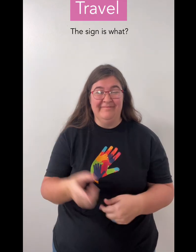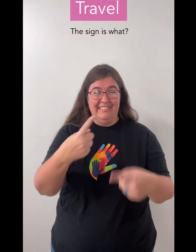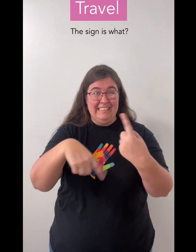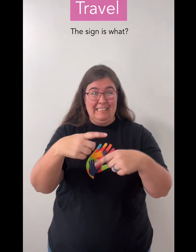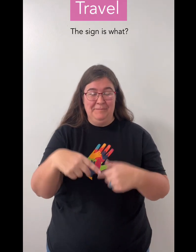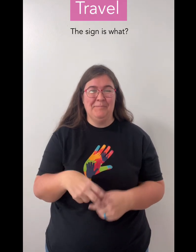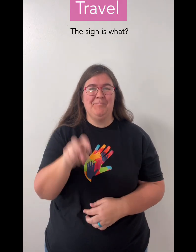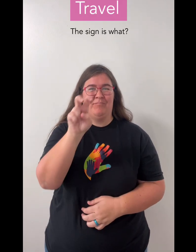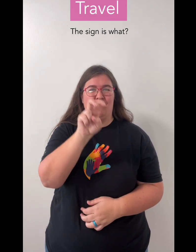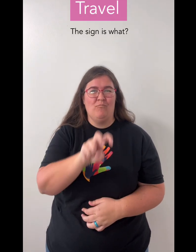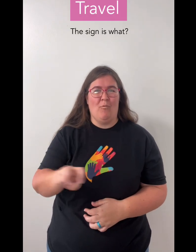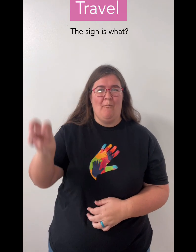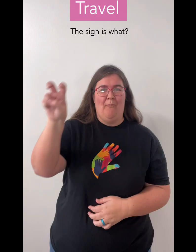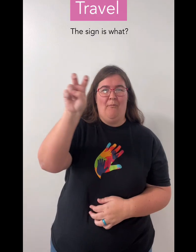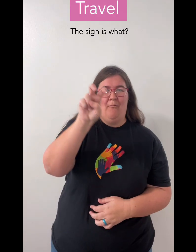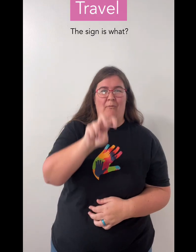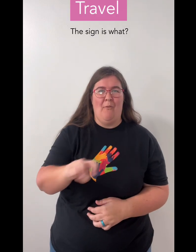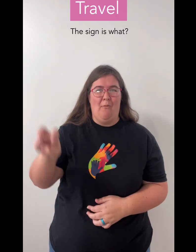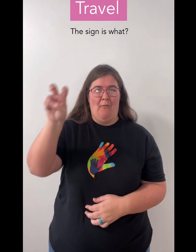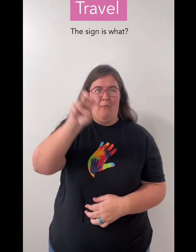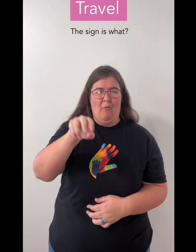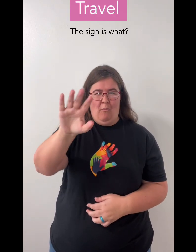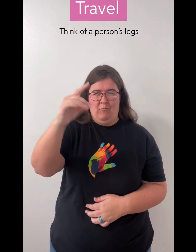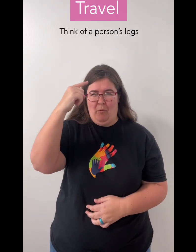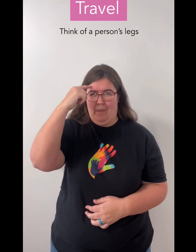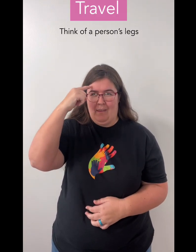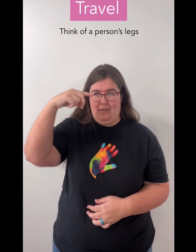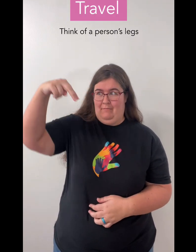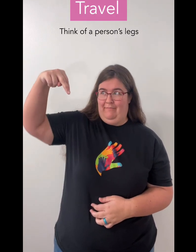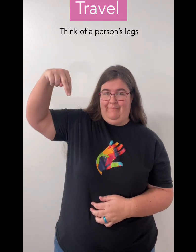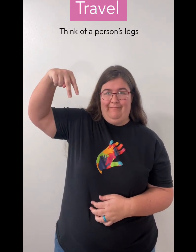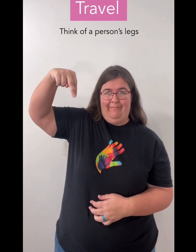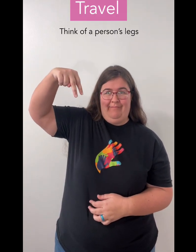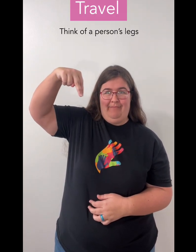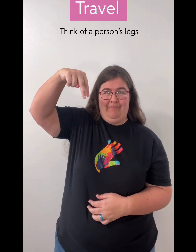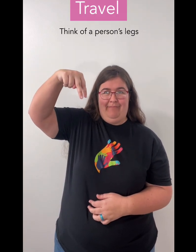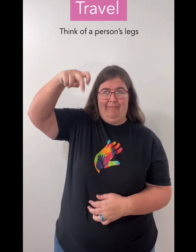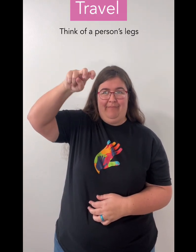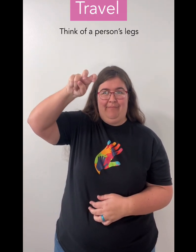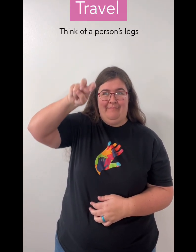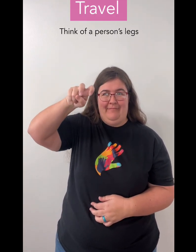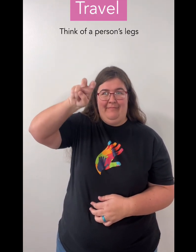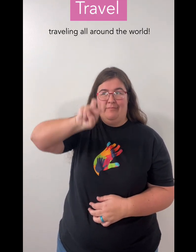The sign is what? Think of a person's legs